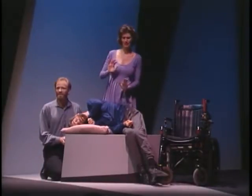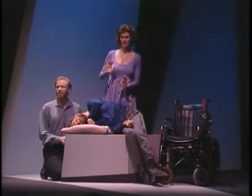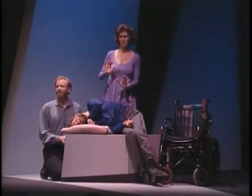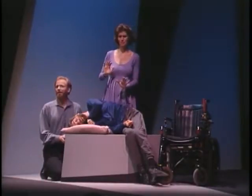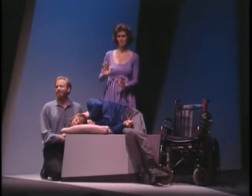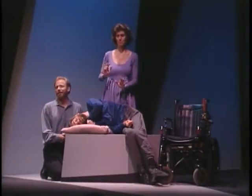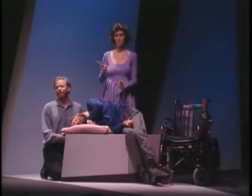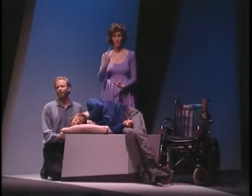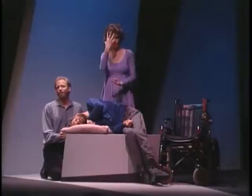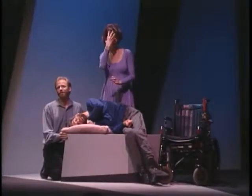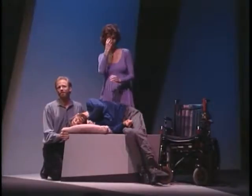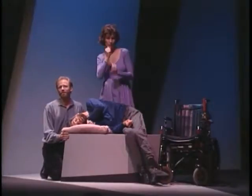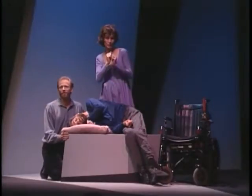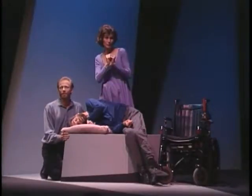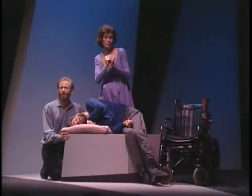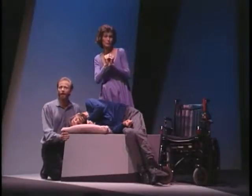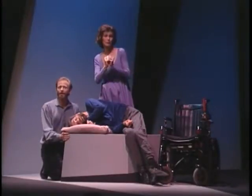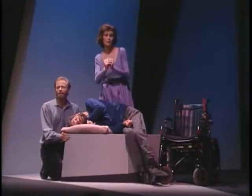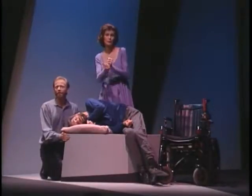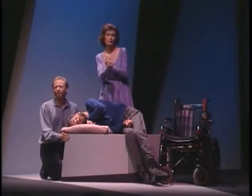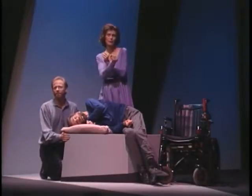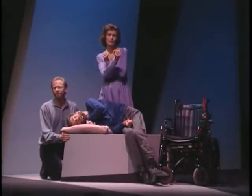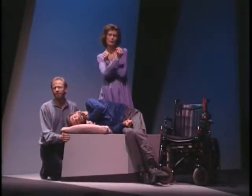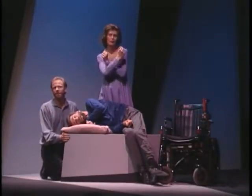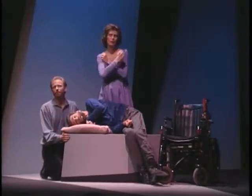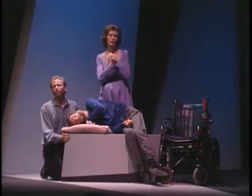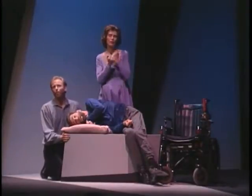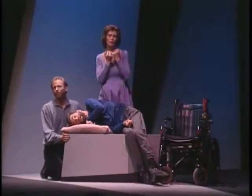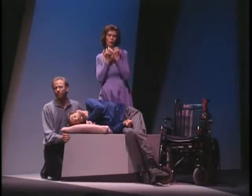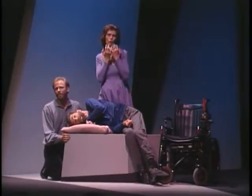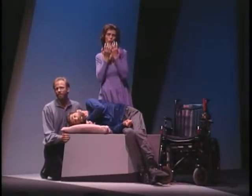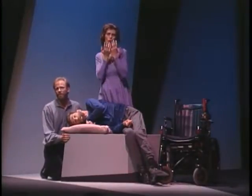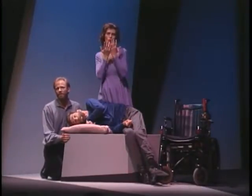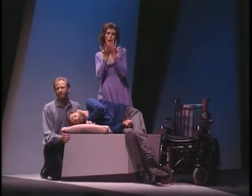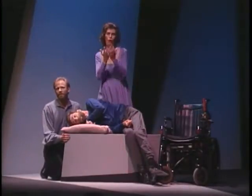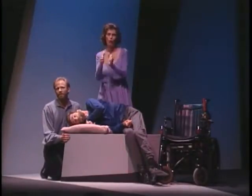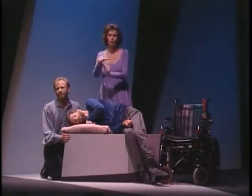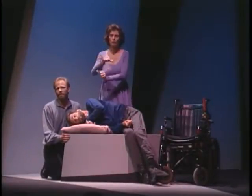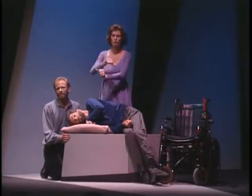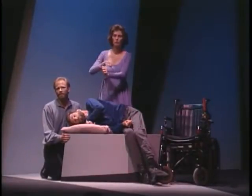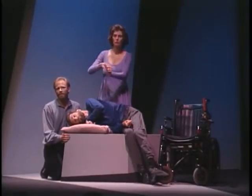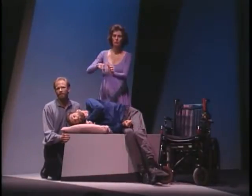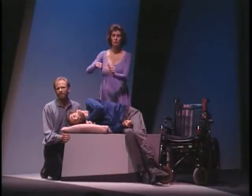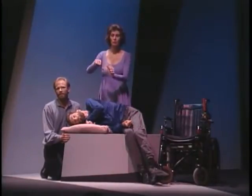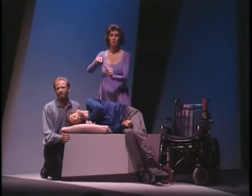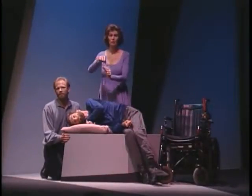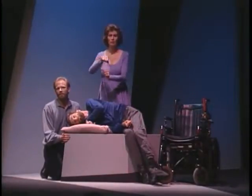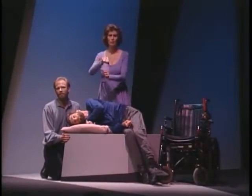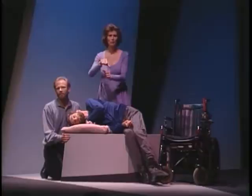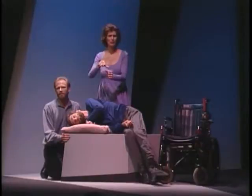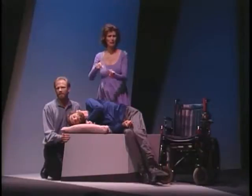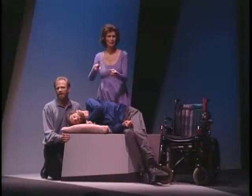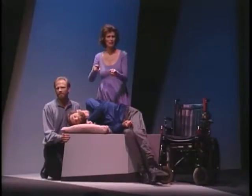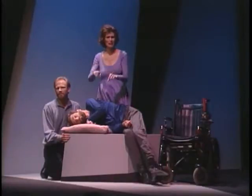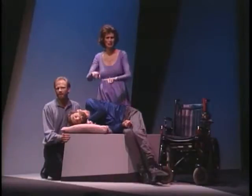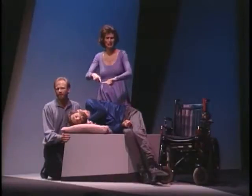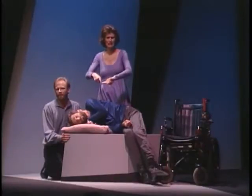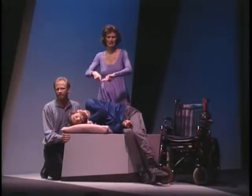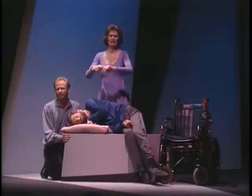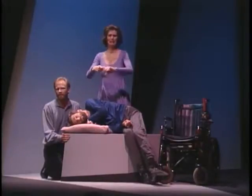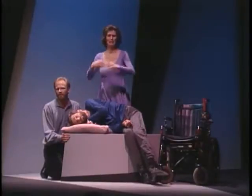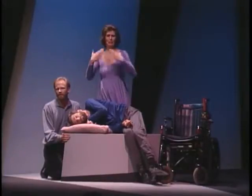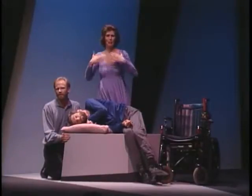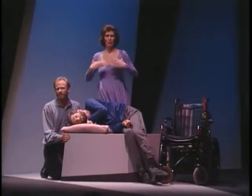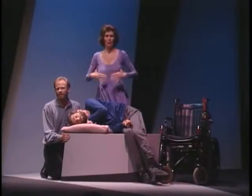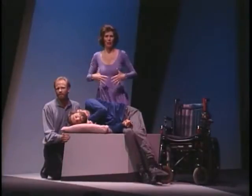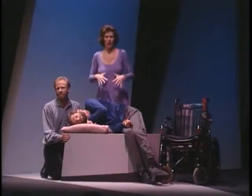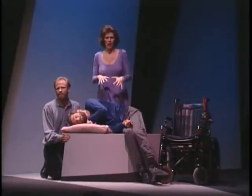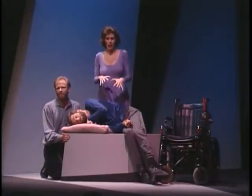spend the night together and we lie and love and warmth but a spasm comes so I